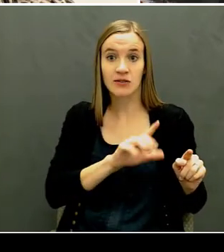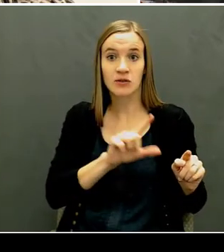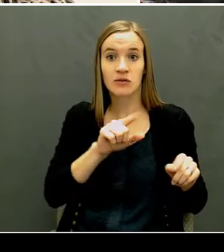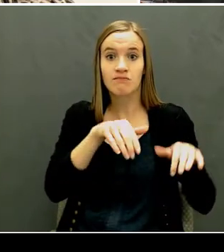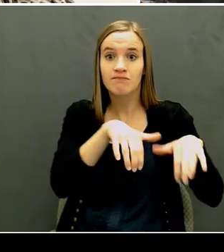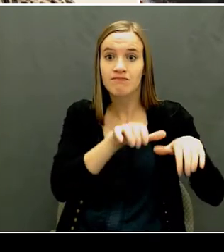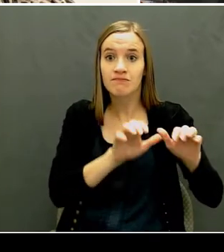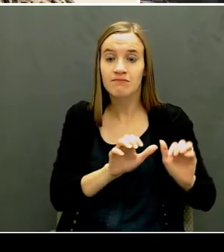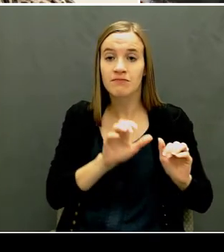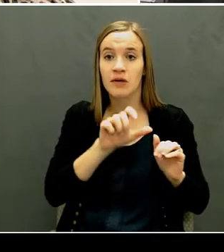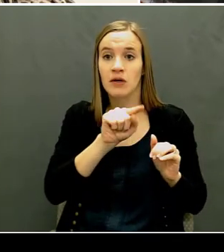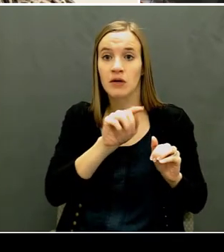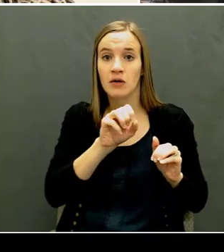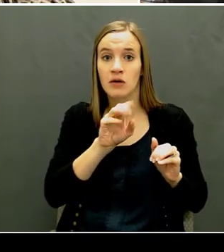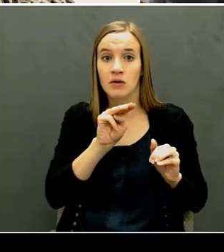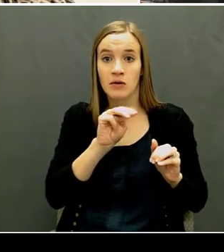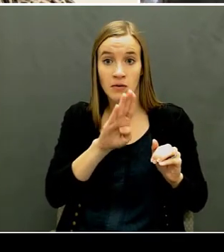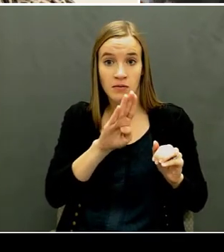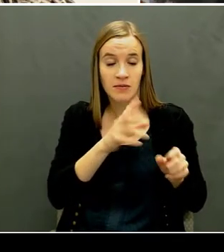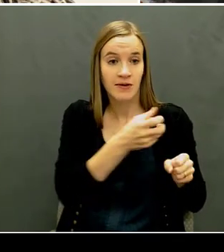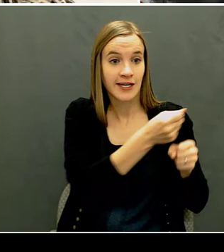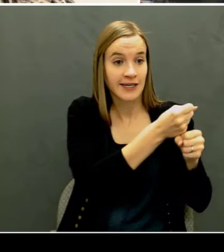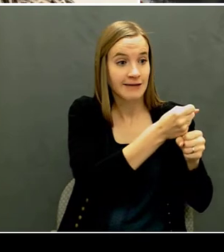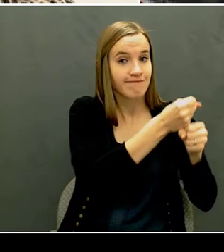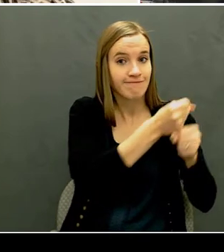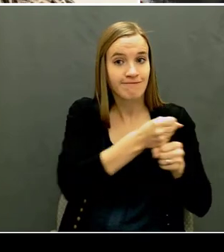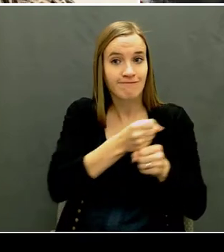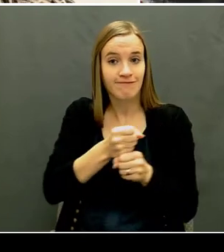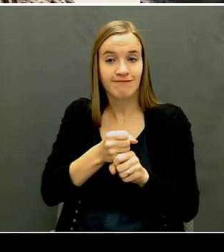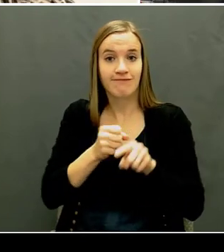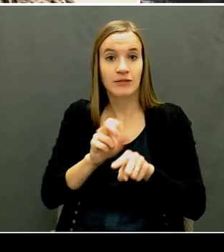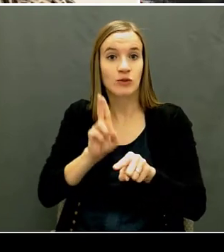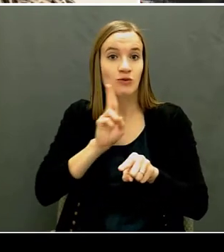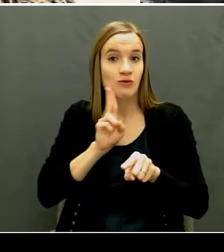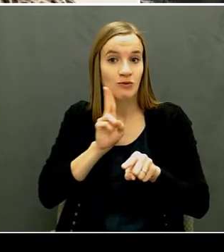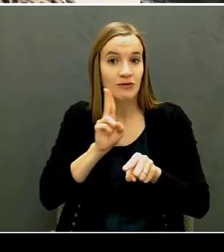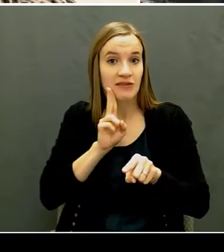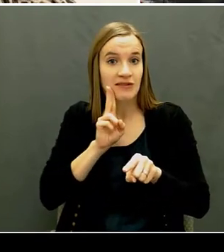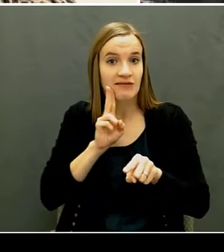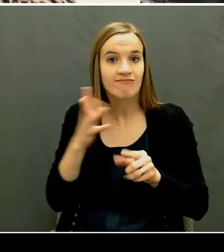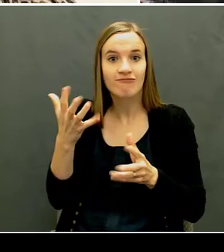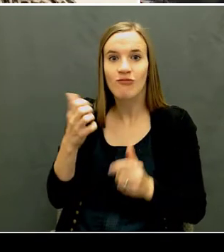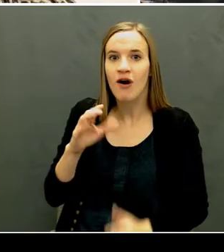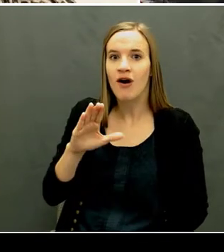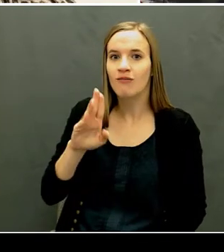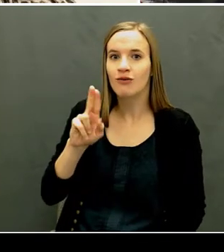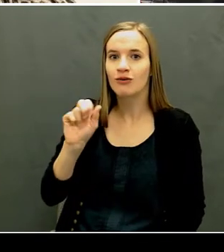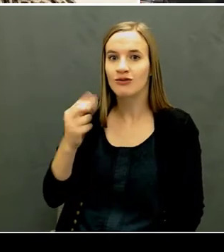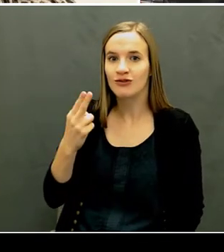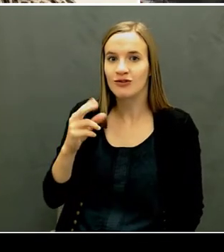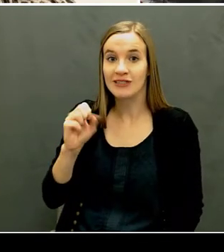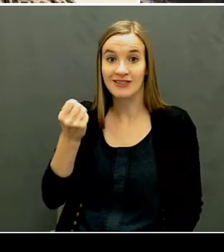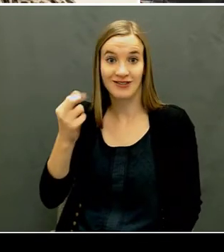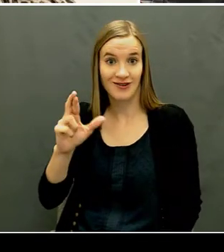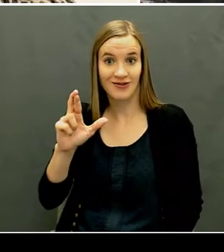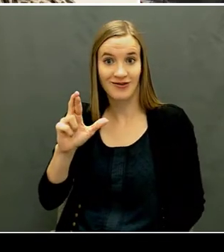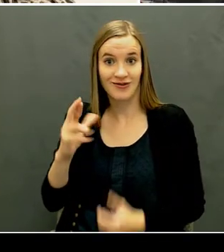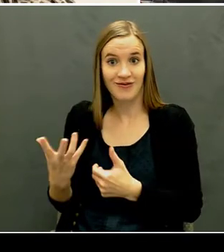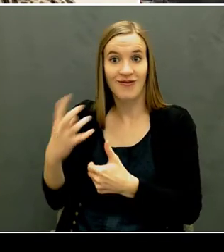Houston to get Bush Senior to be part of a ceremony. And then we get it out to California and